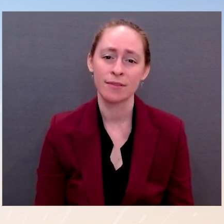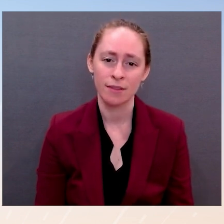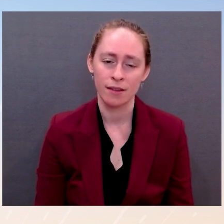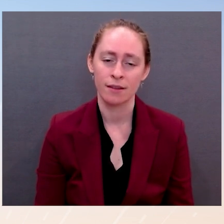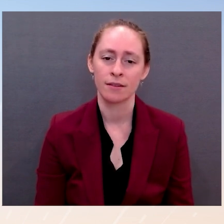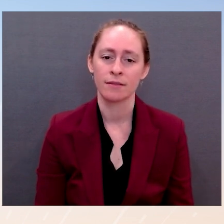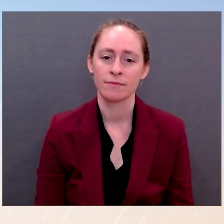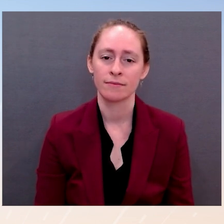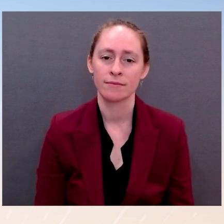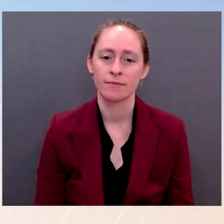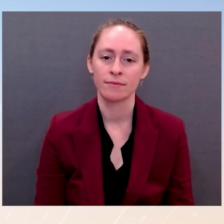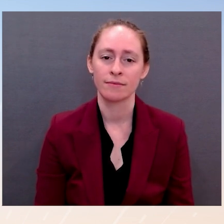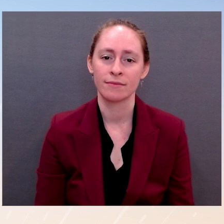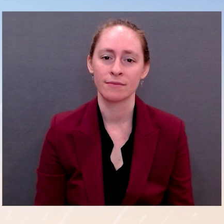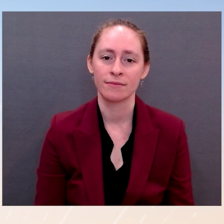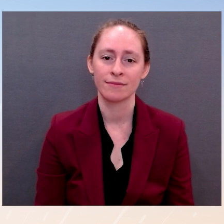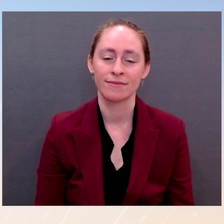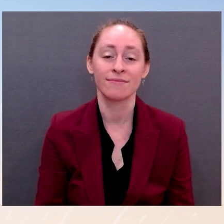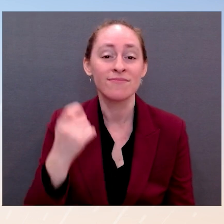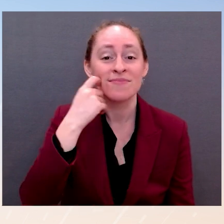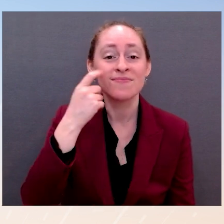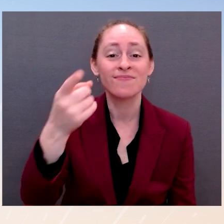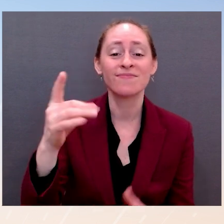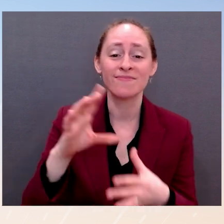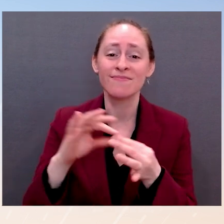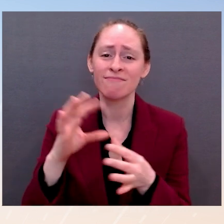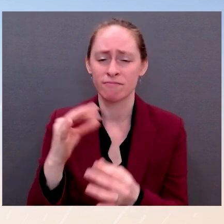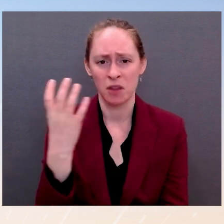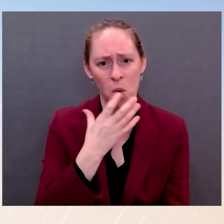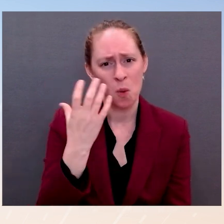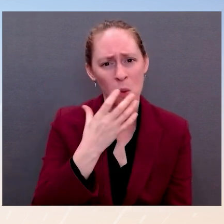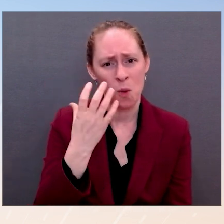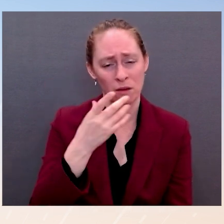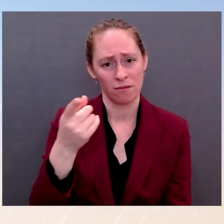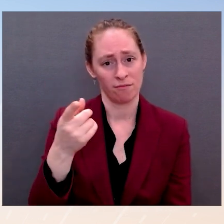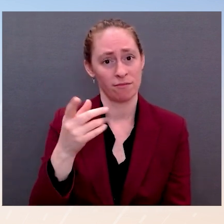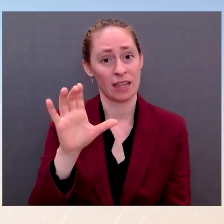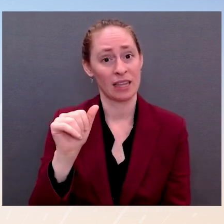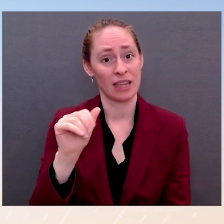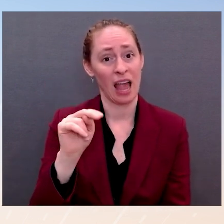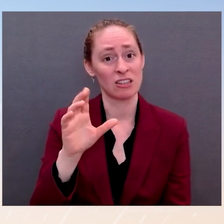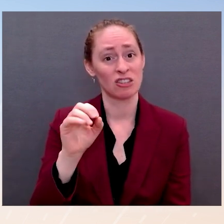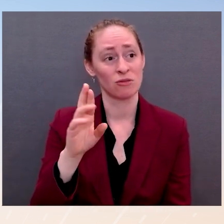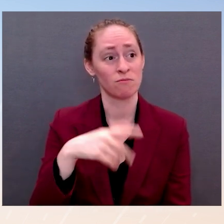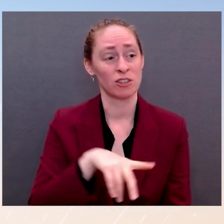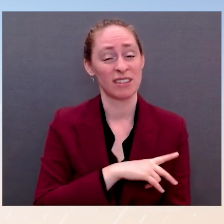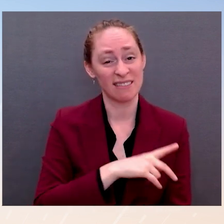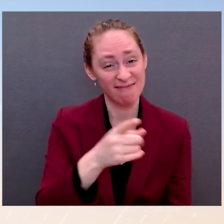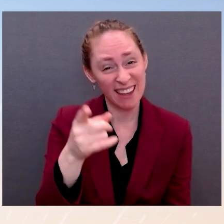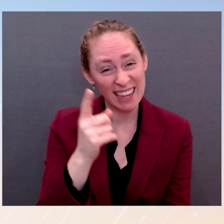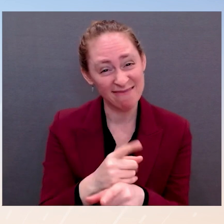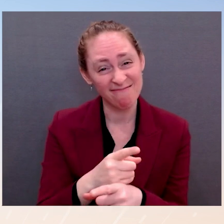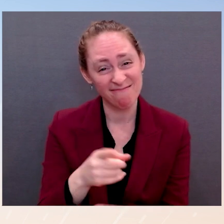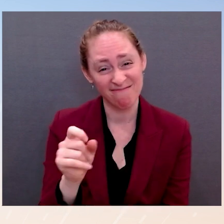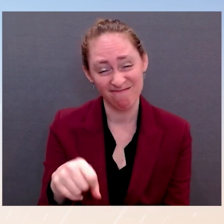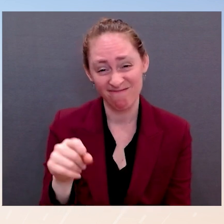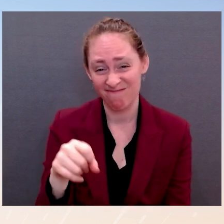when you started with saying just how personal cancer is to all of us, it is we are all affected by this,